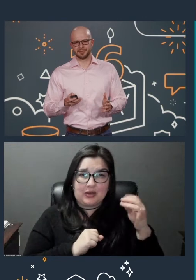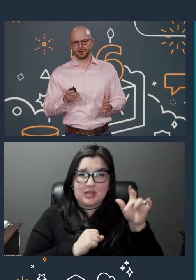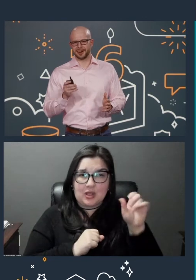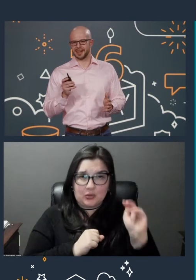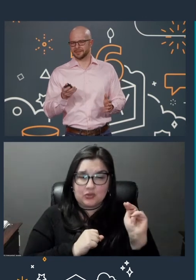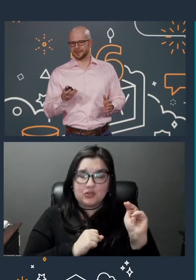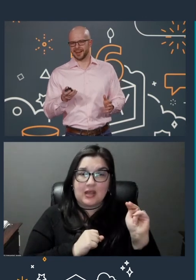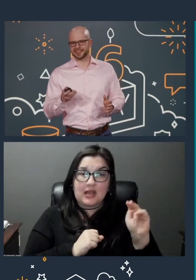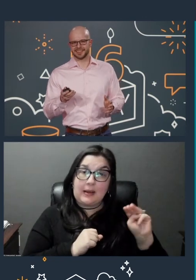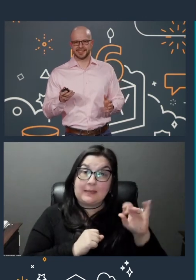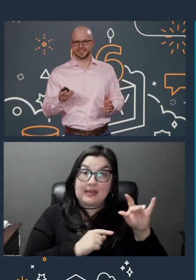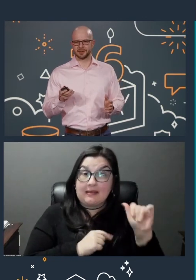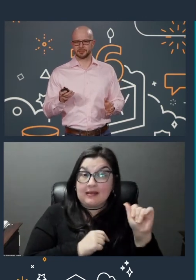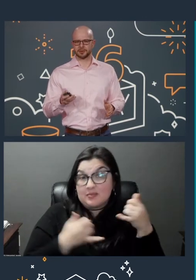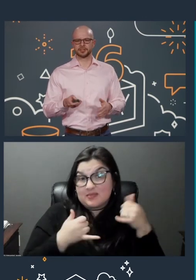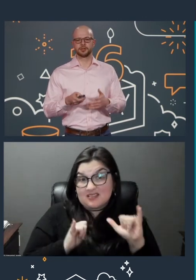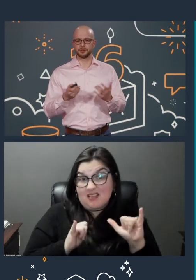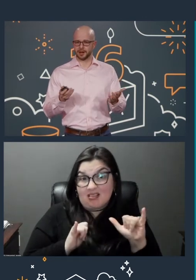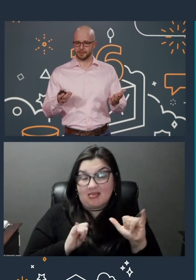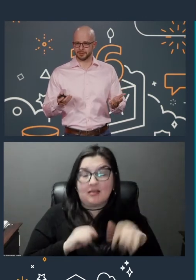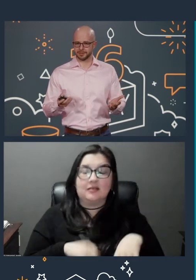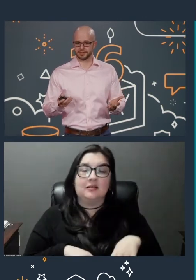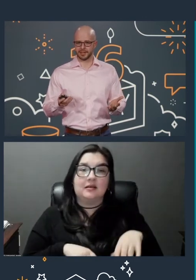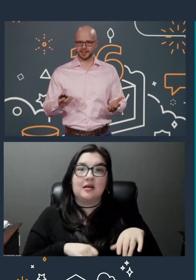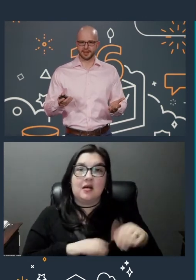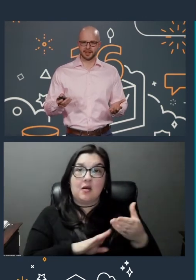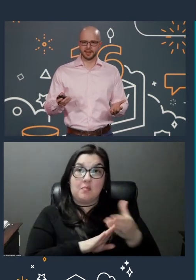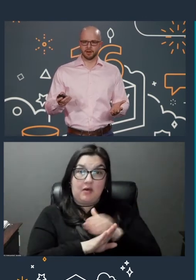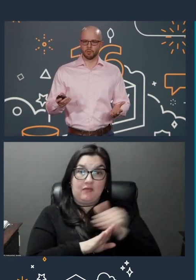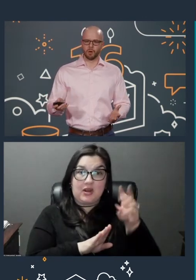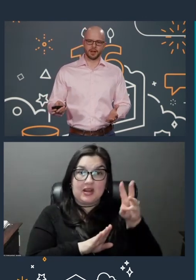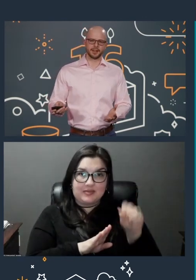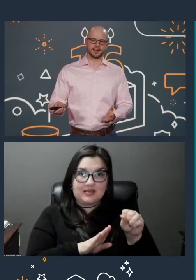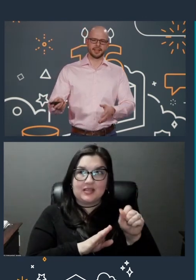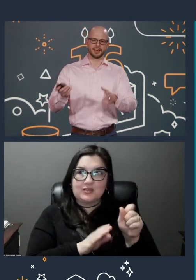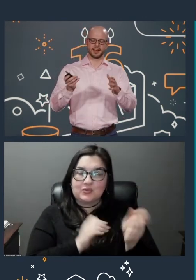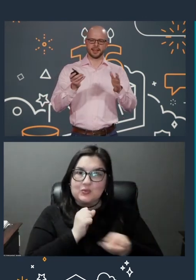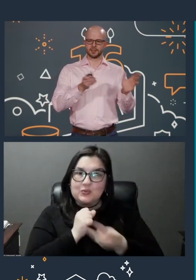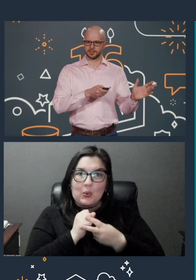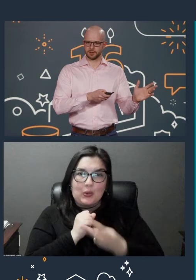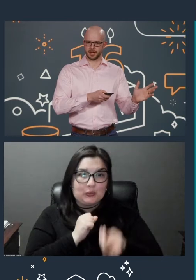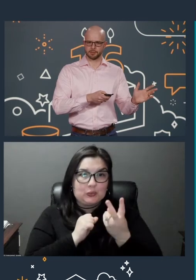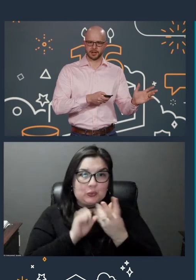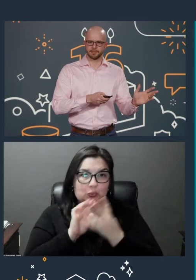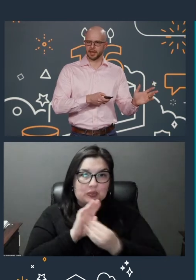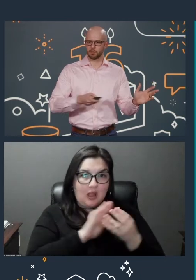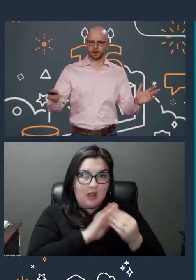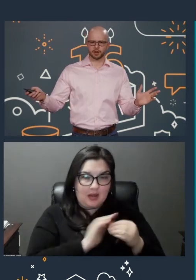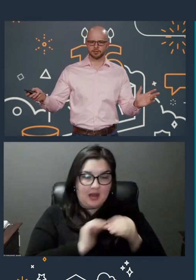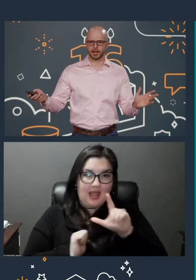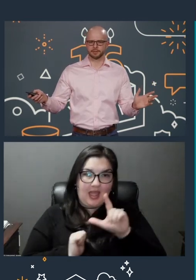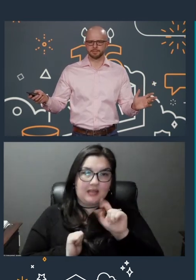Before AWS, they were storing two copies of this data, one in an LTO library, and one off site.